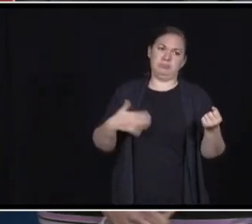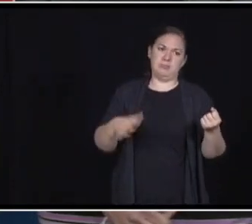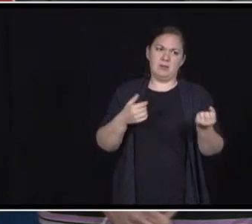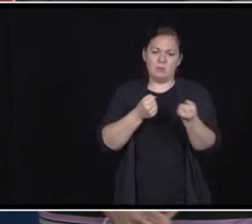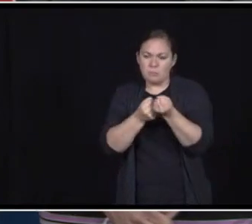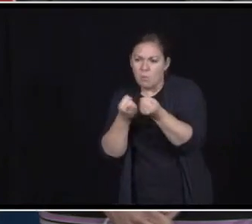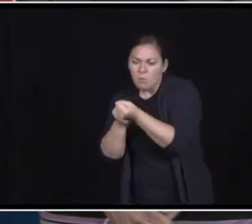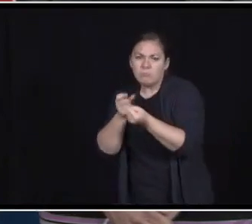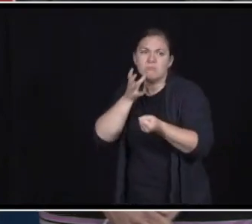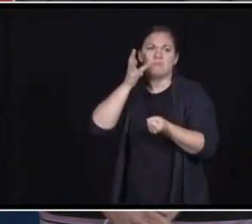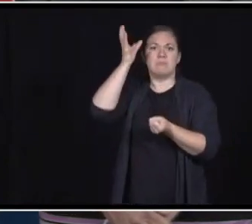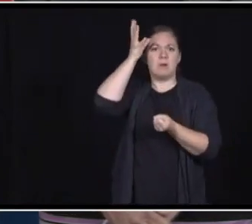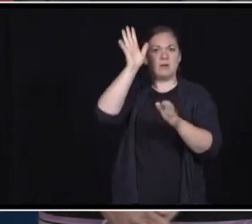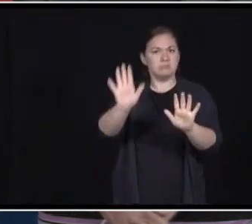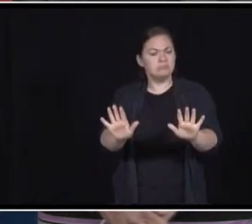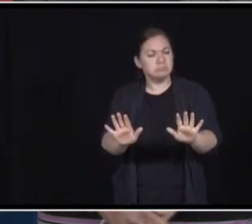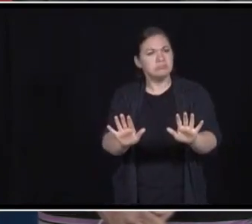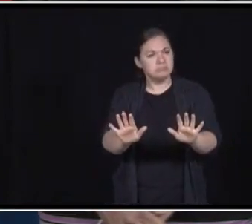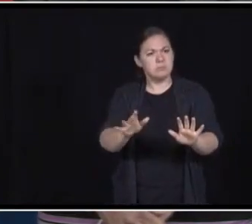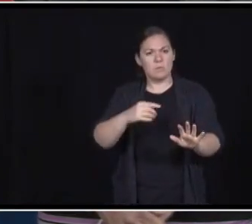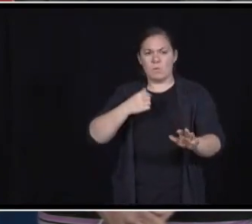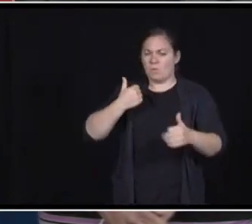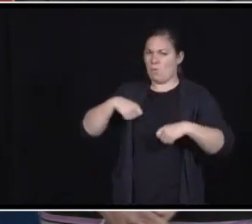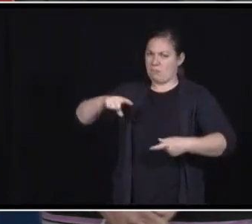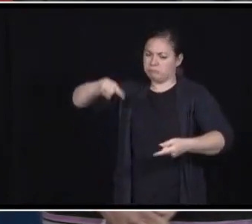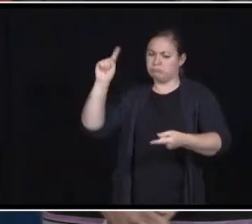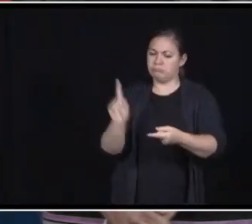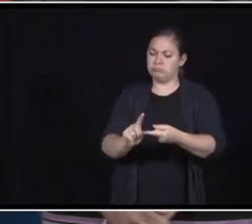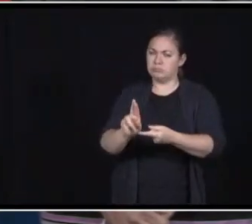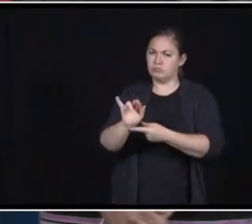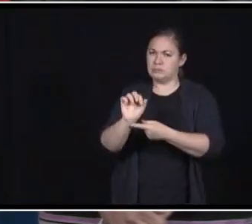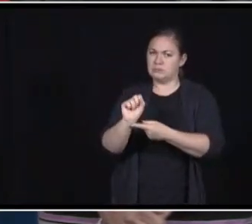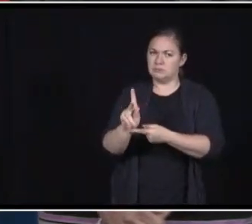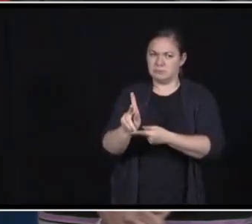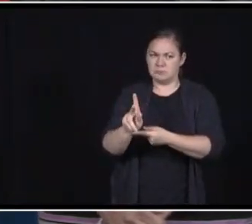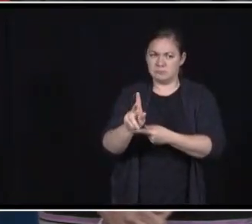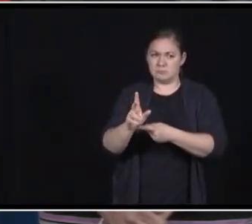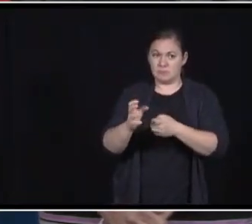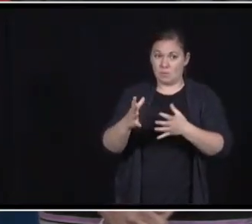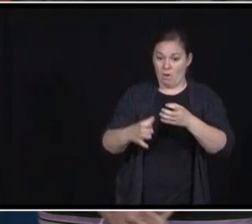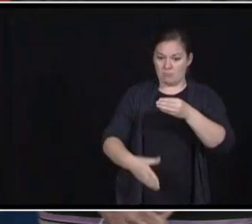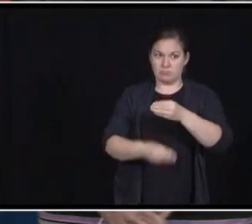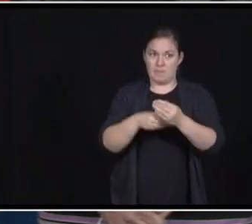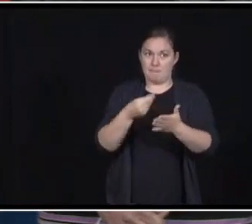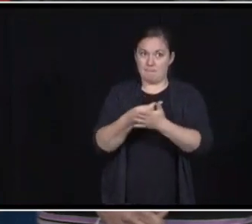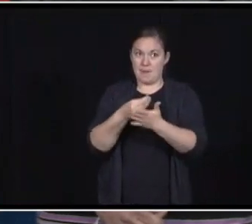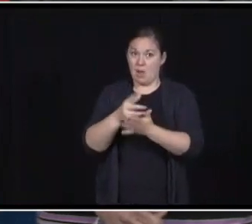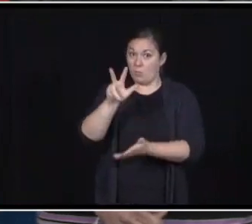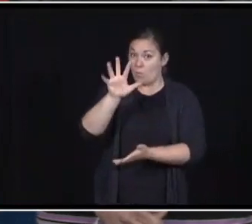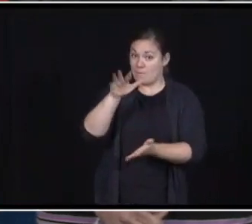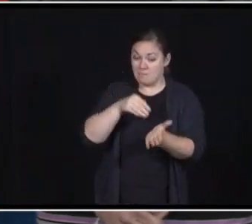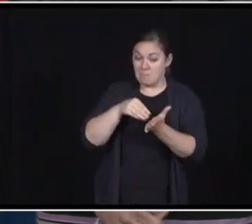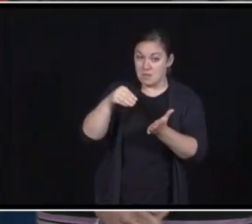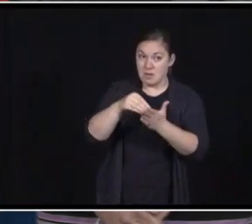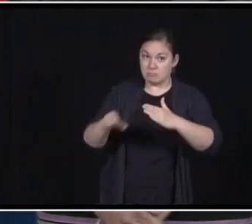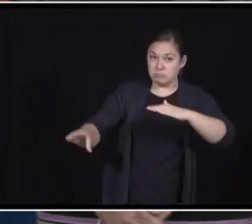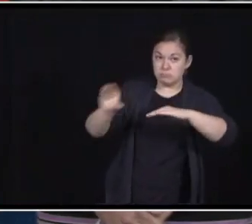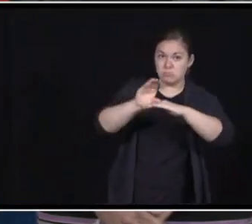in the context of the broader decision points on closures or opening. But I can tell you, this province is committed to